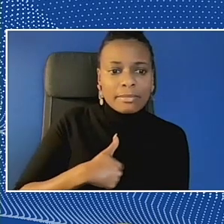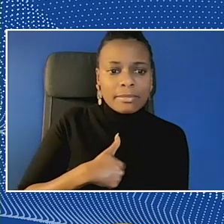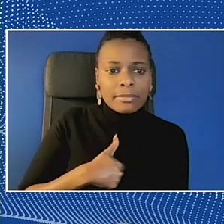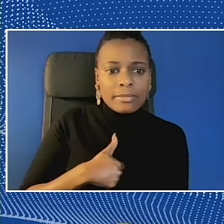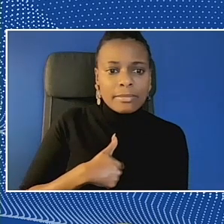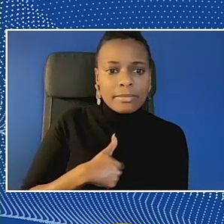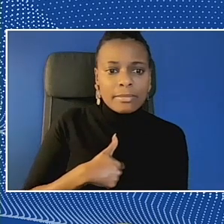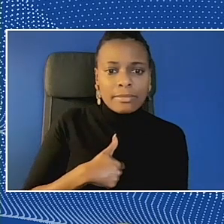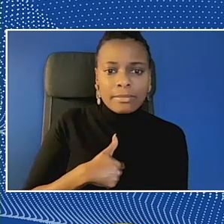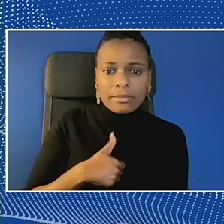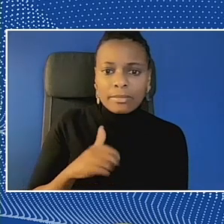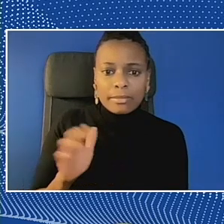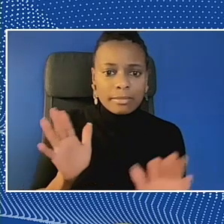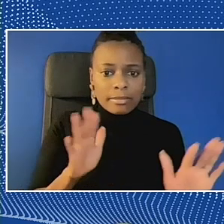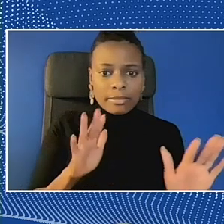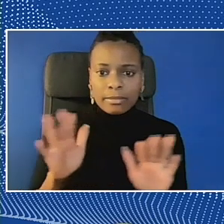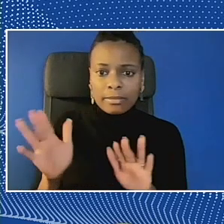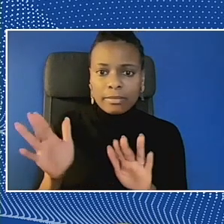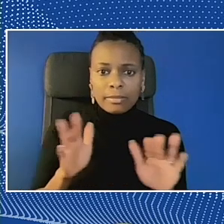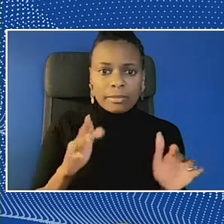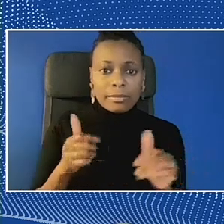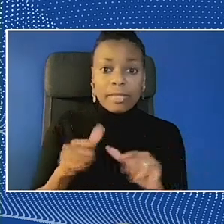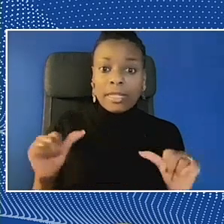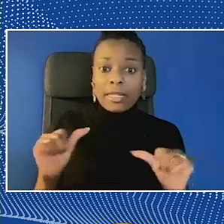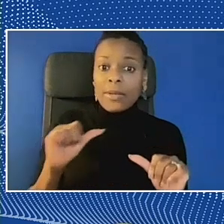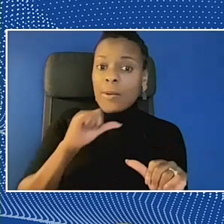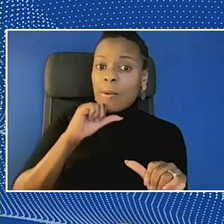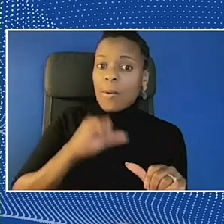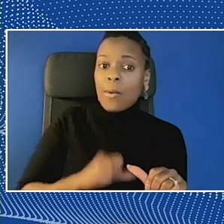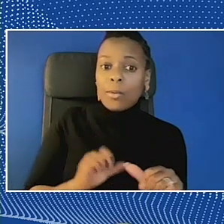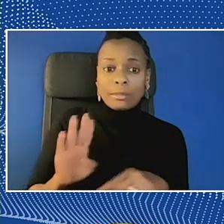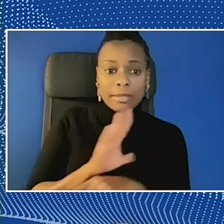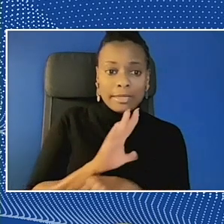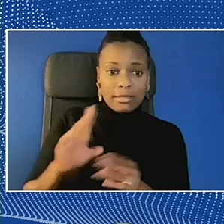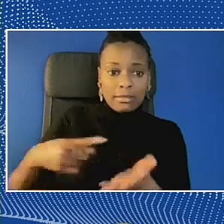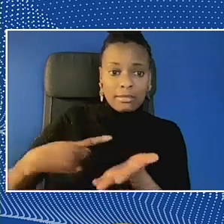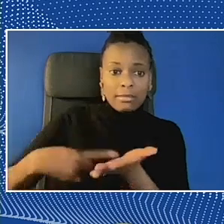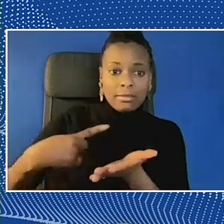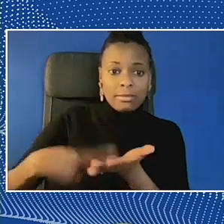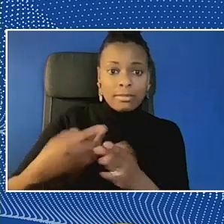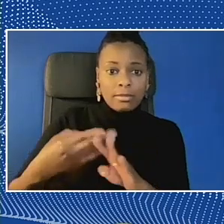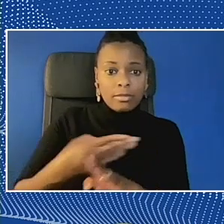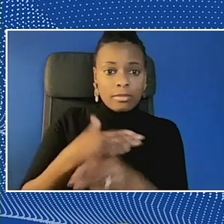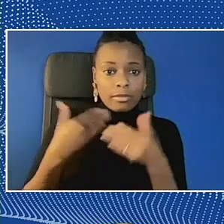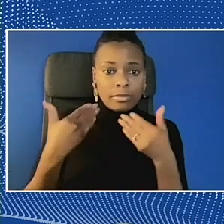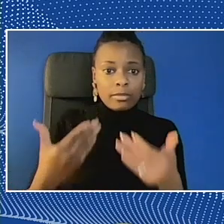Okay. Any old business to attend to before we dive into the business of the day?